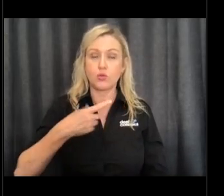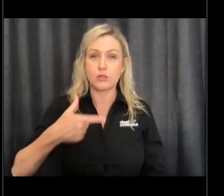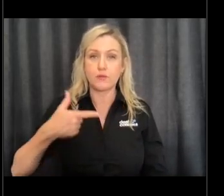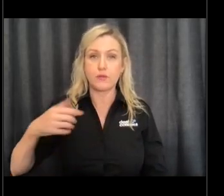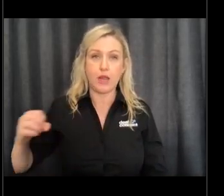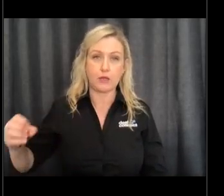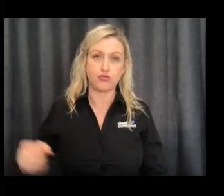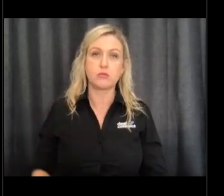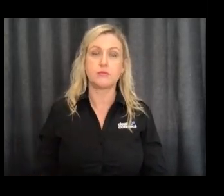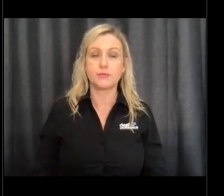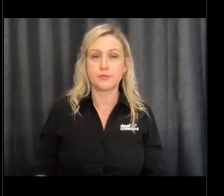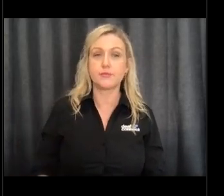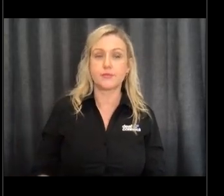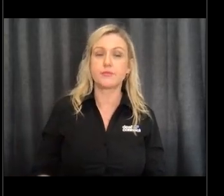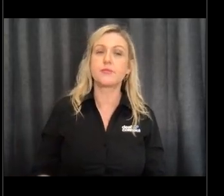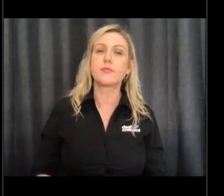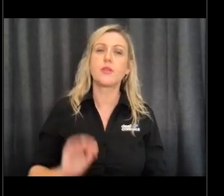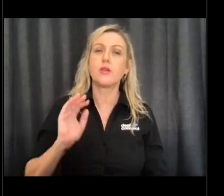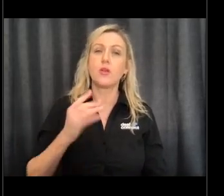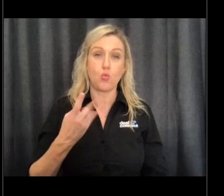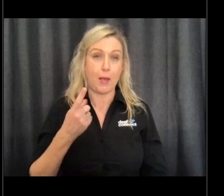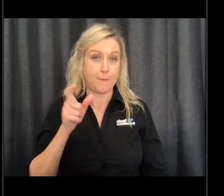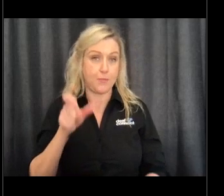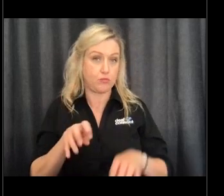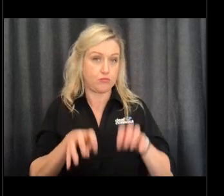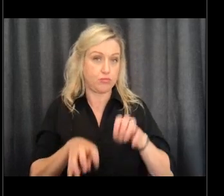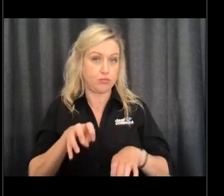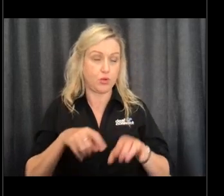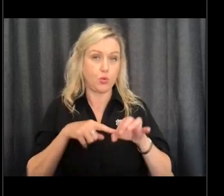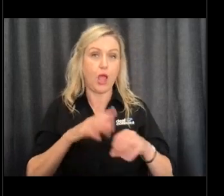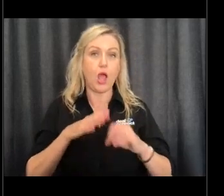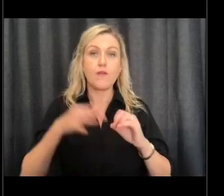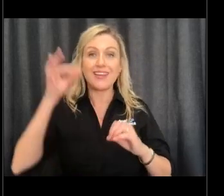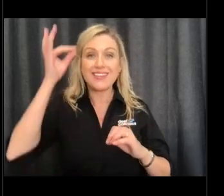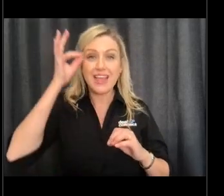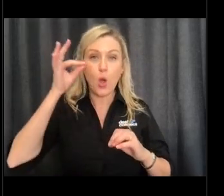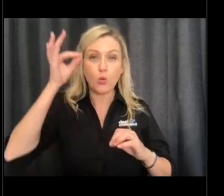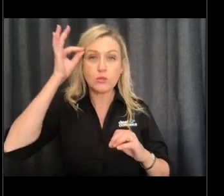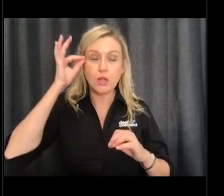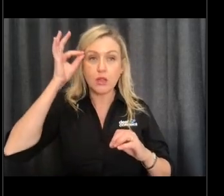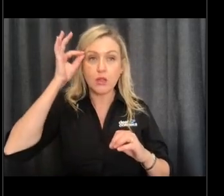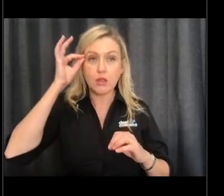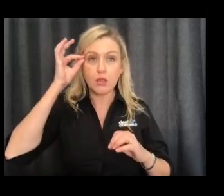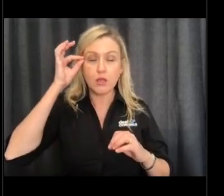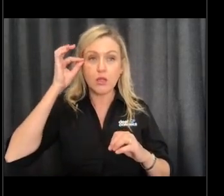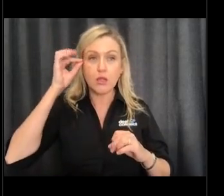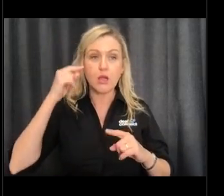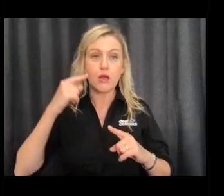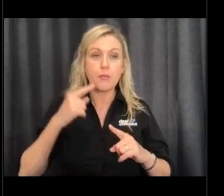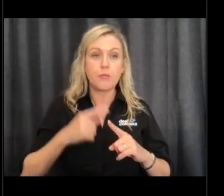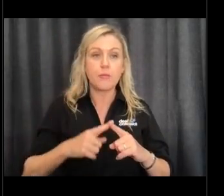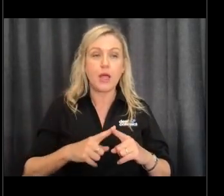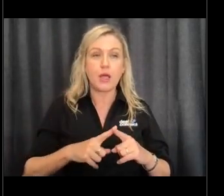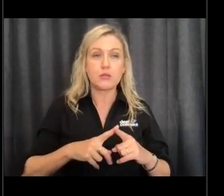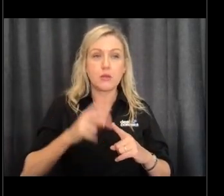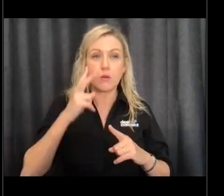...we've had a question come through around councils and inadequate drainage systems.